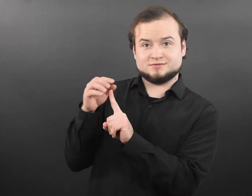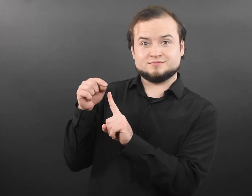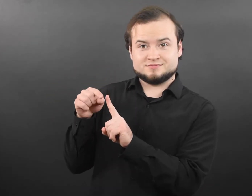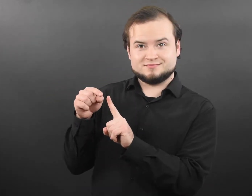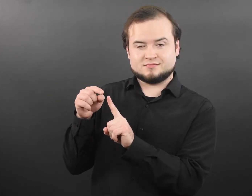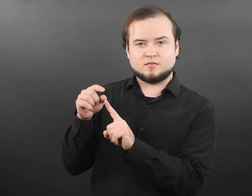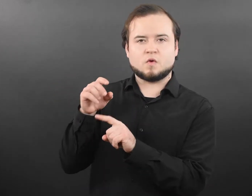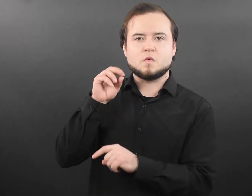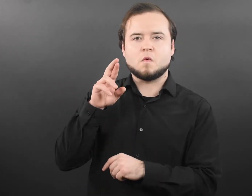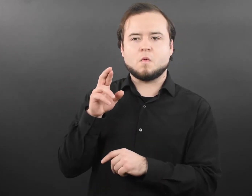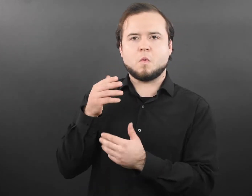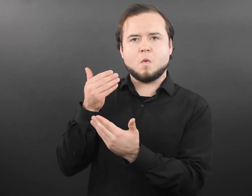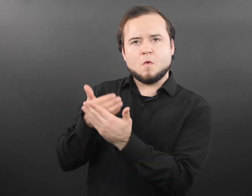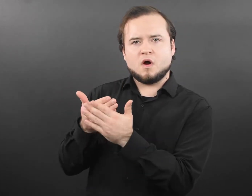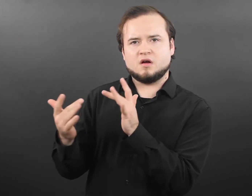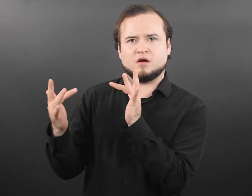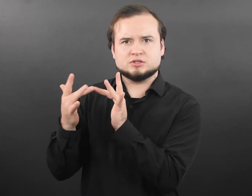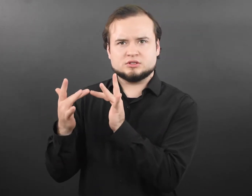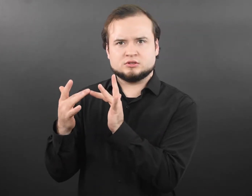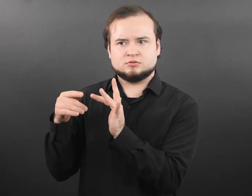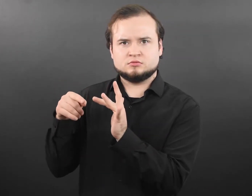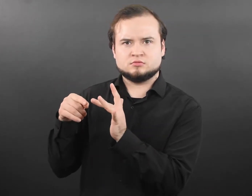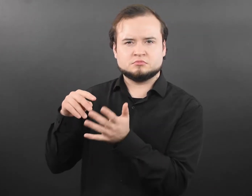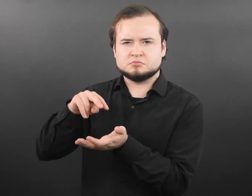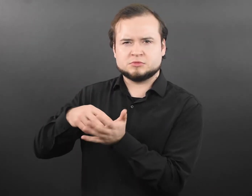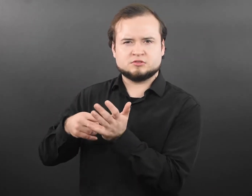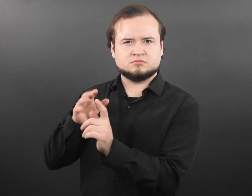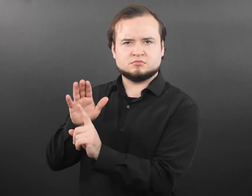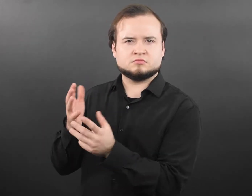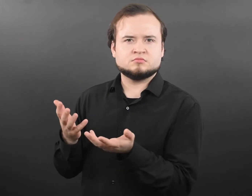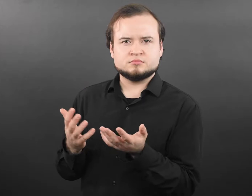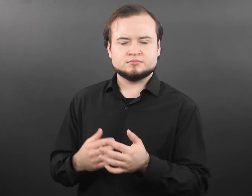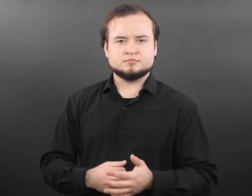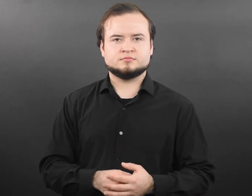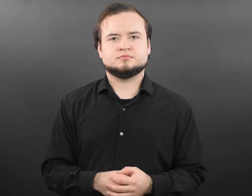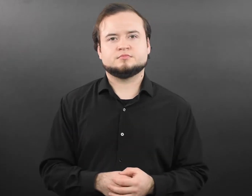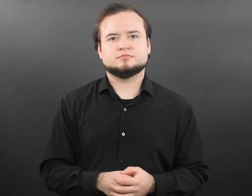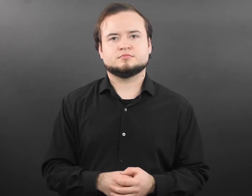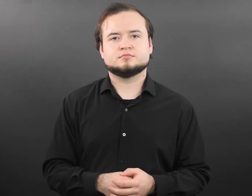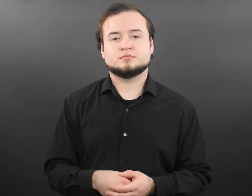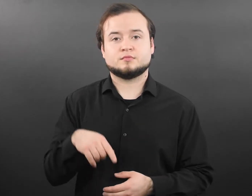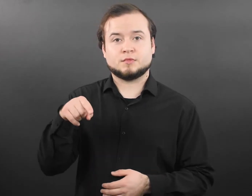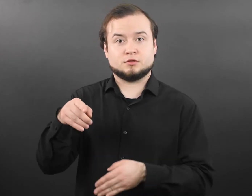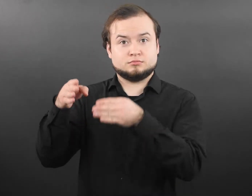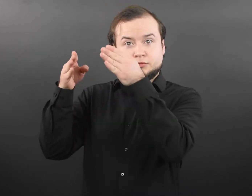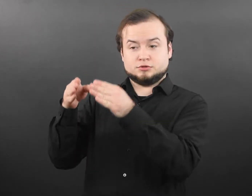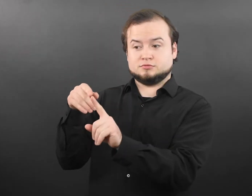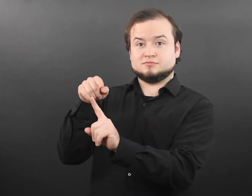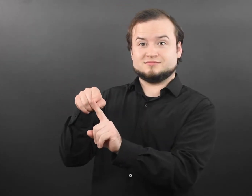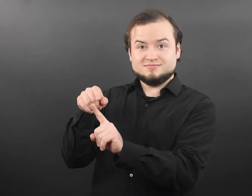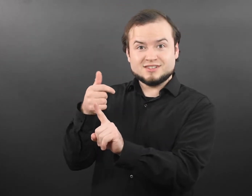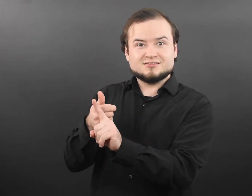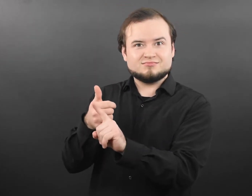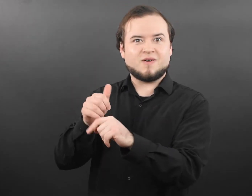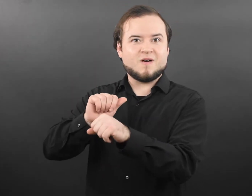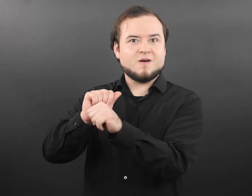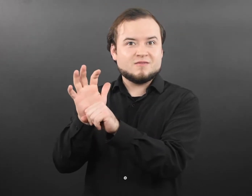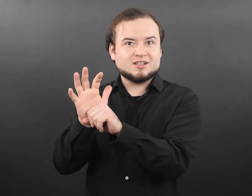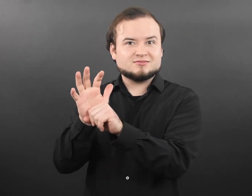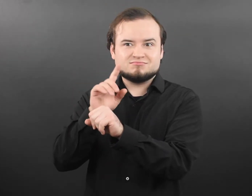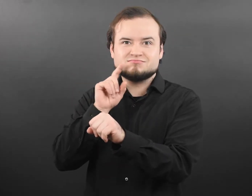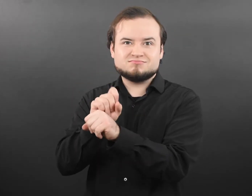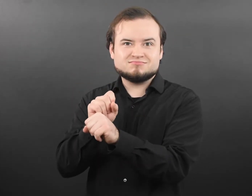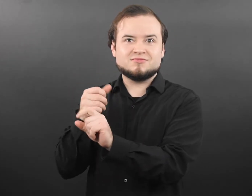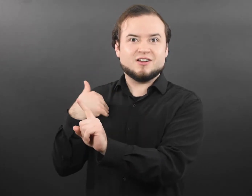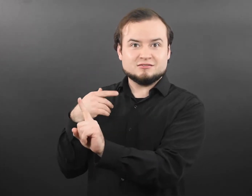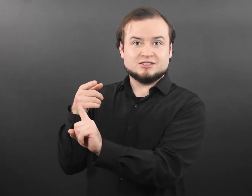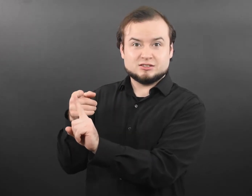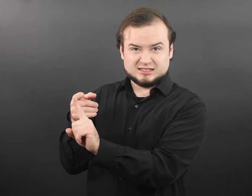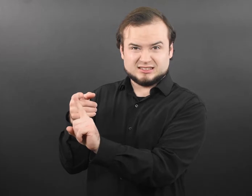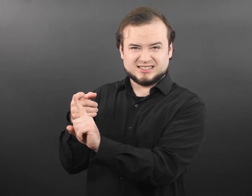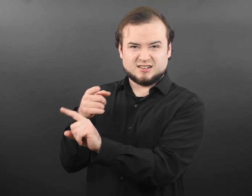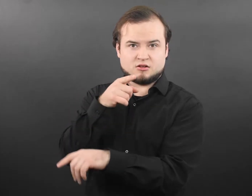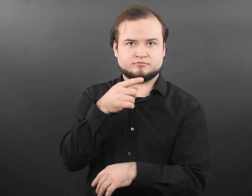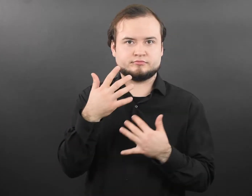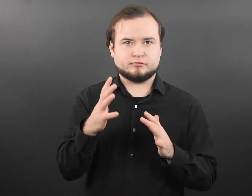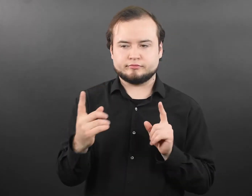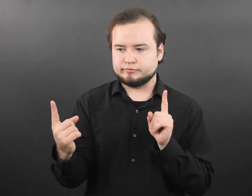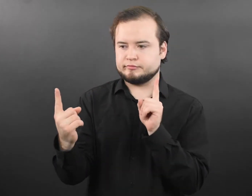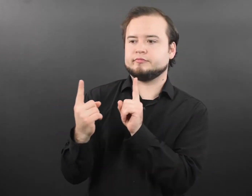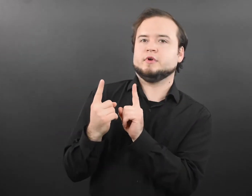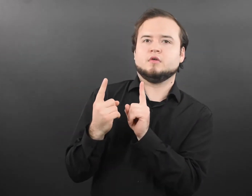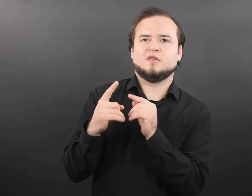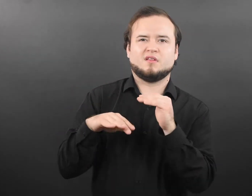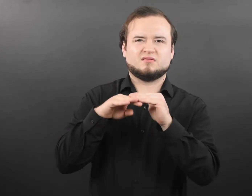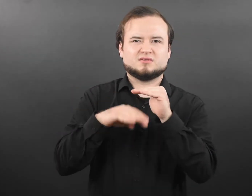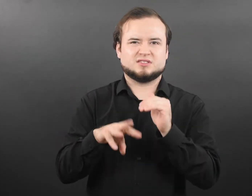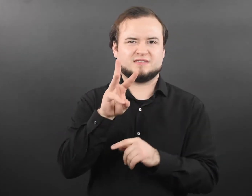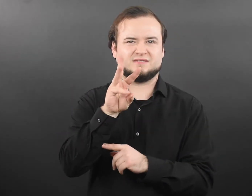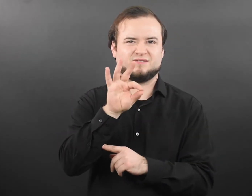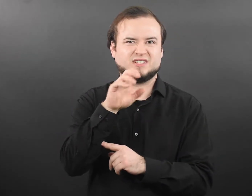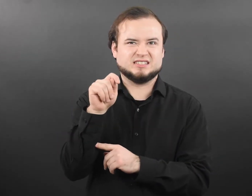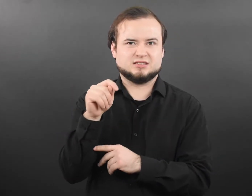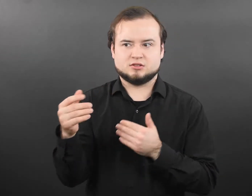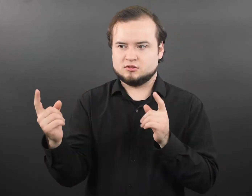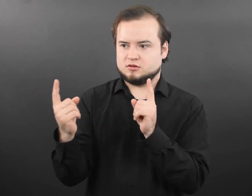Exposure or close contact: Spending a total of 15 minutes or more in a 24-hour period